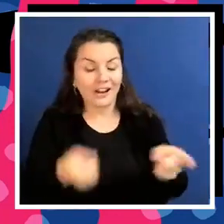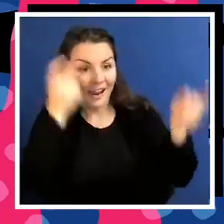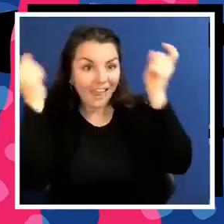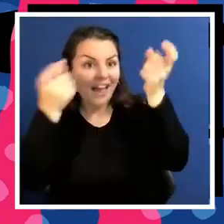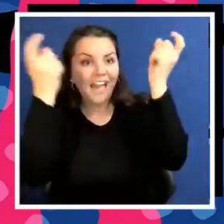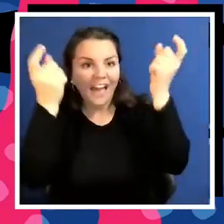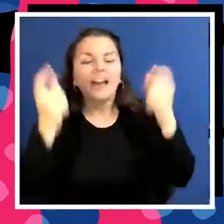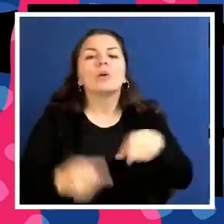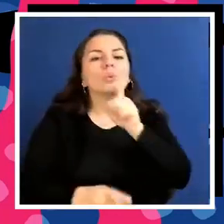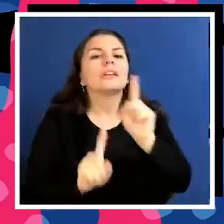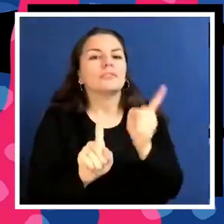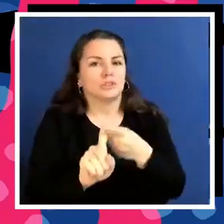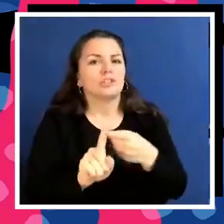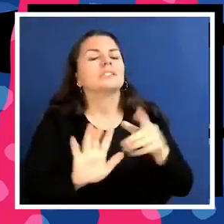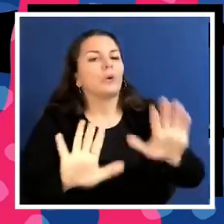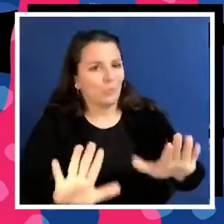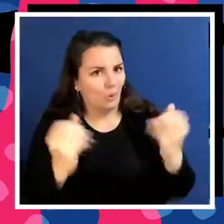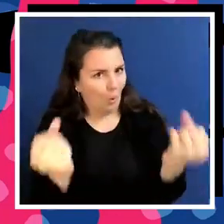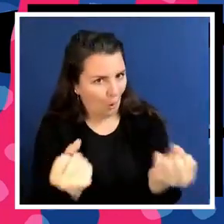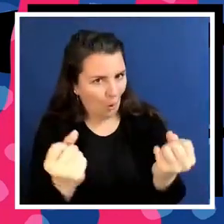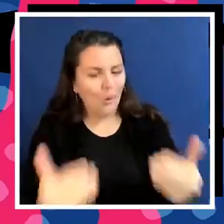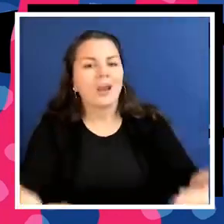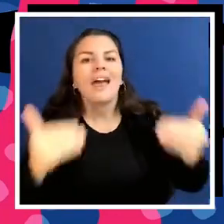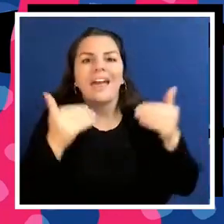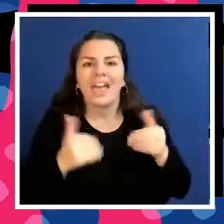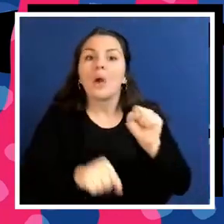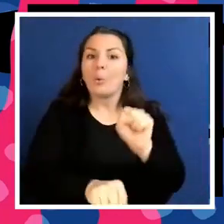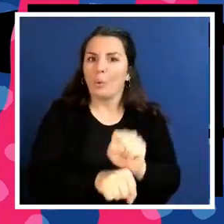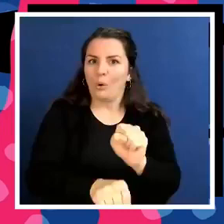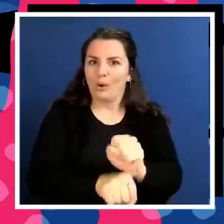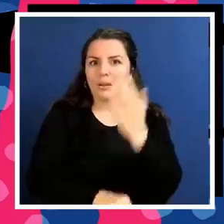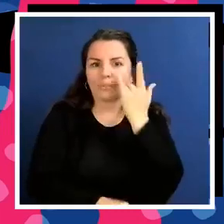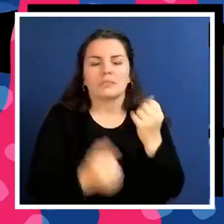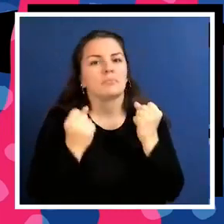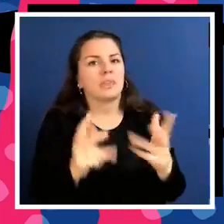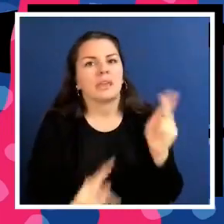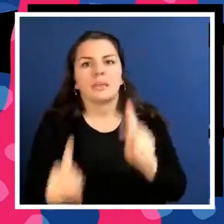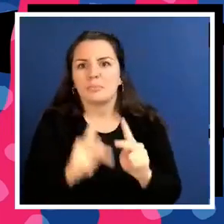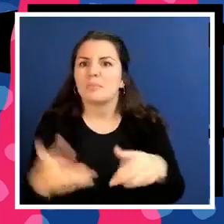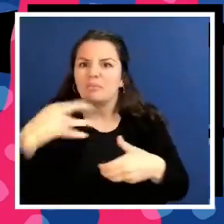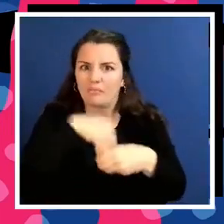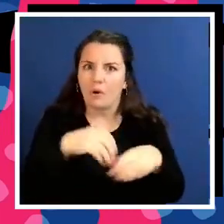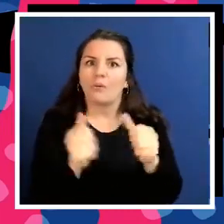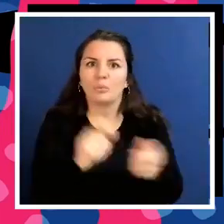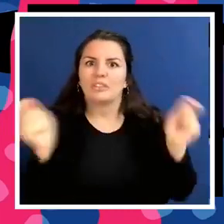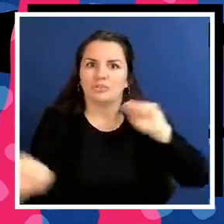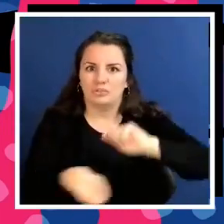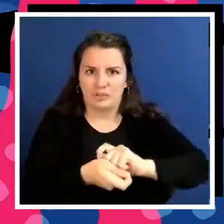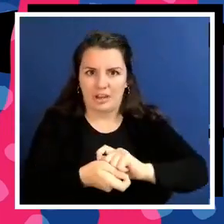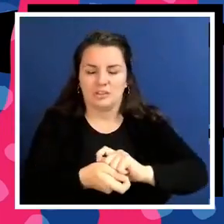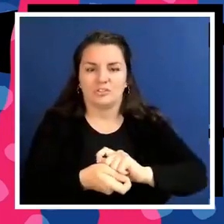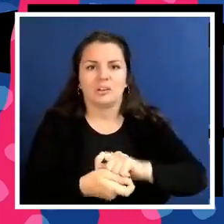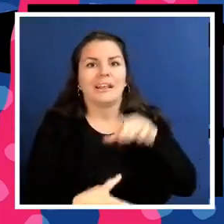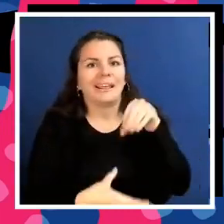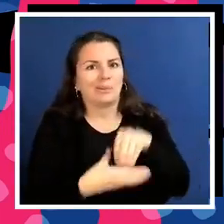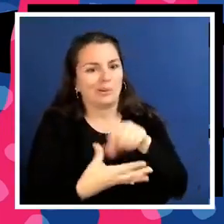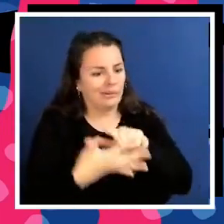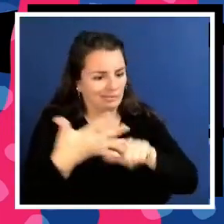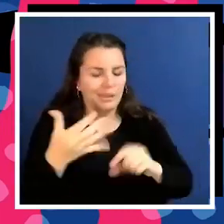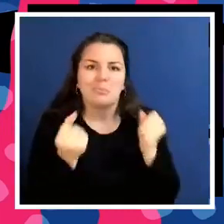QUEST ALBUM READY.